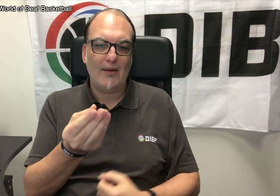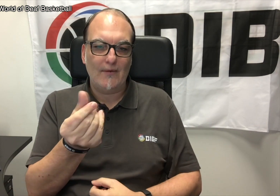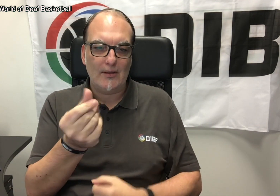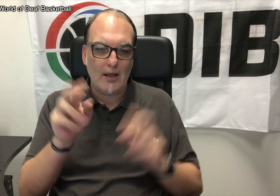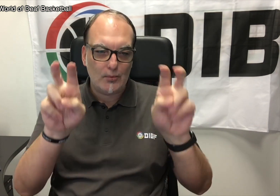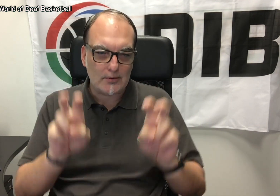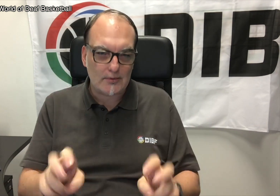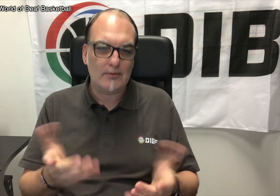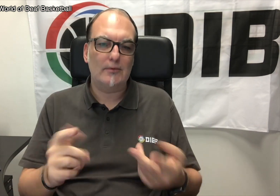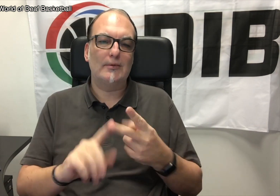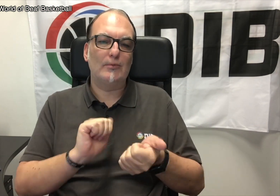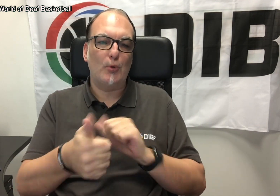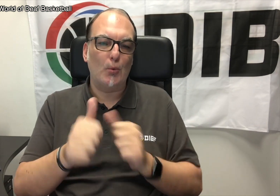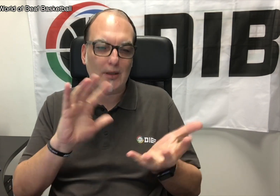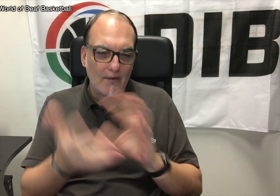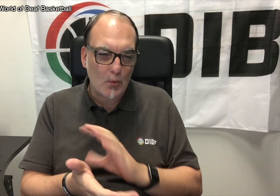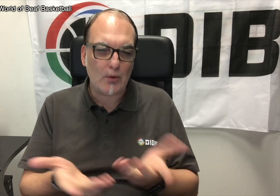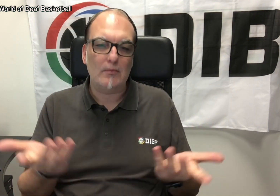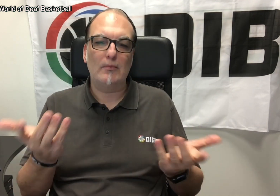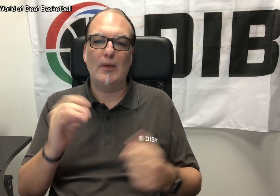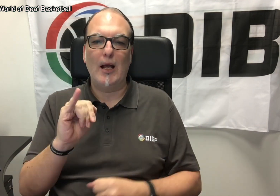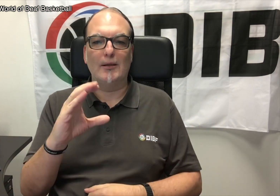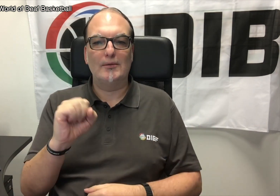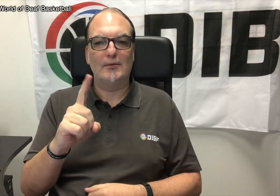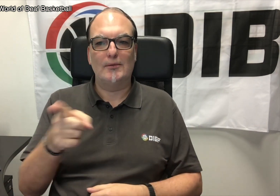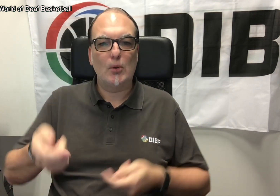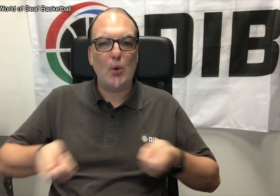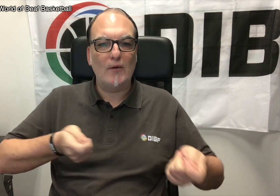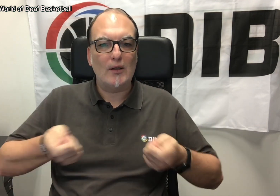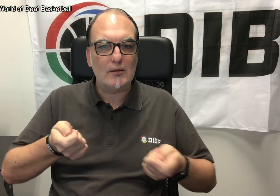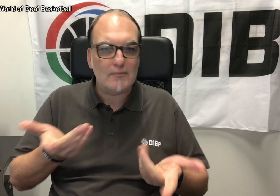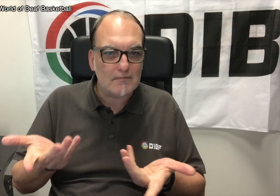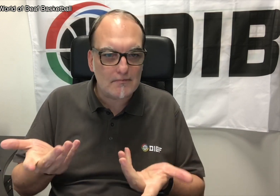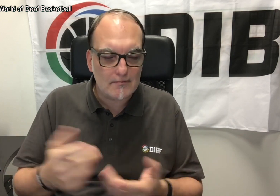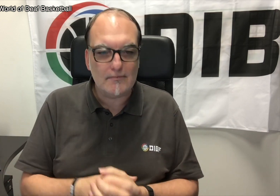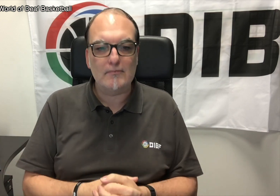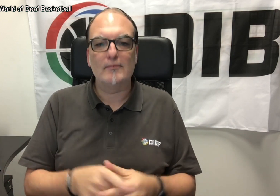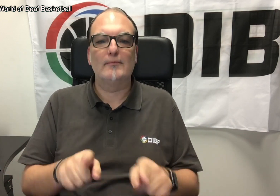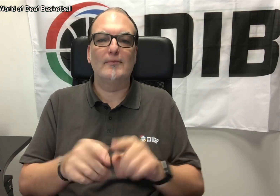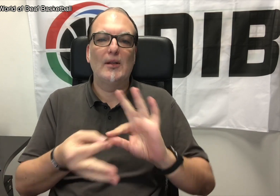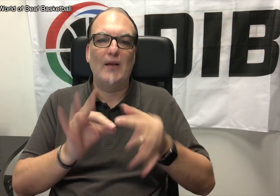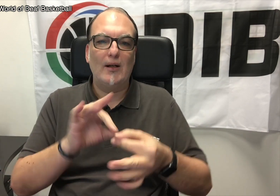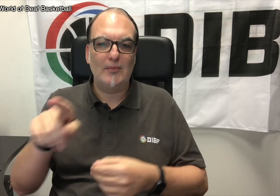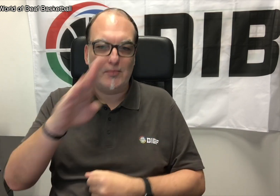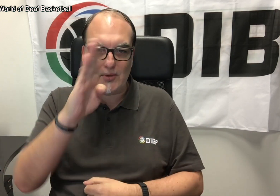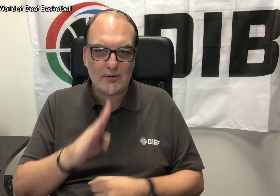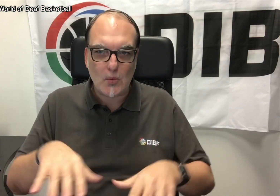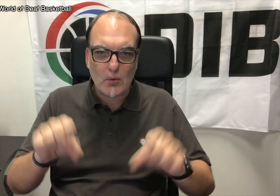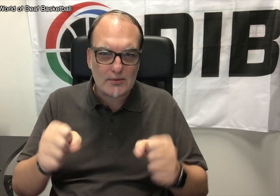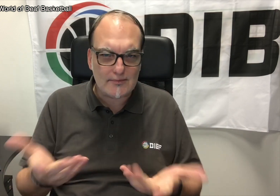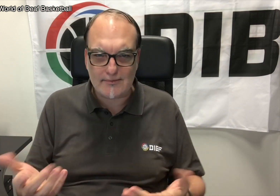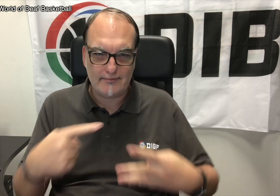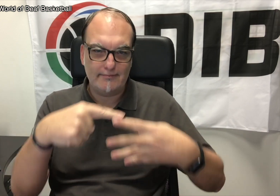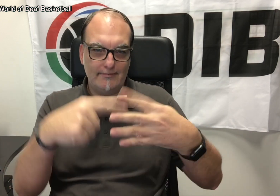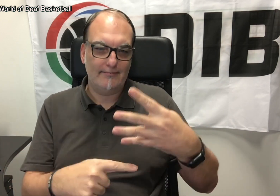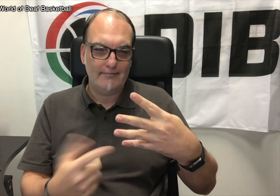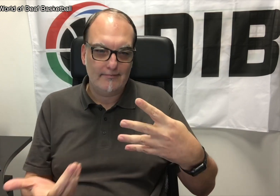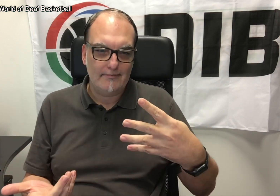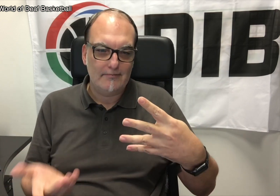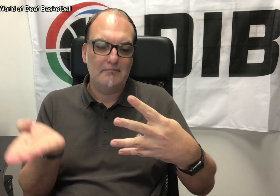Audit, Sports Reform, ICSD governance, Deaflympics Brazil plans,